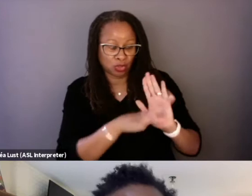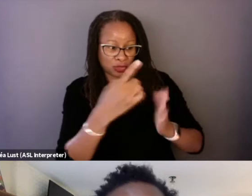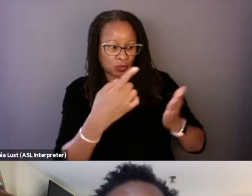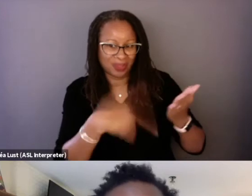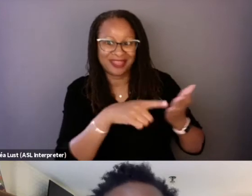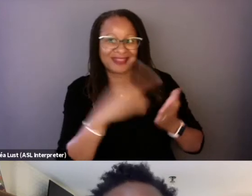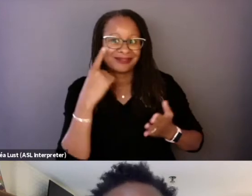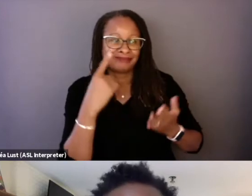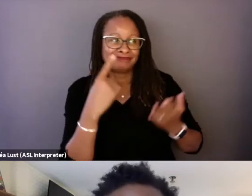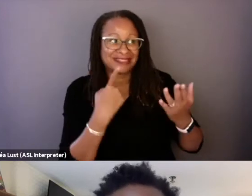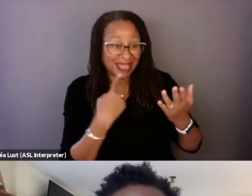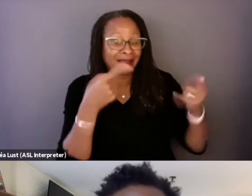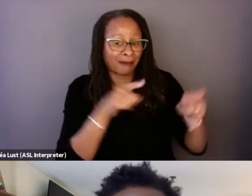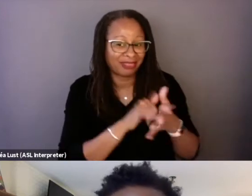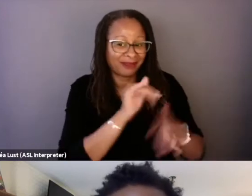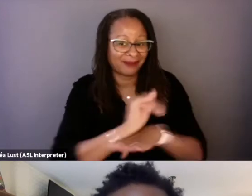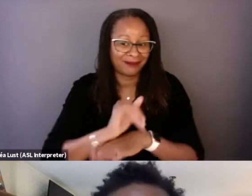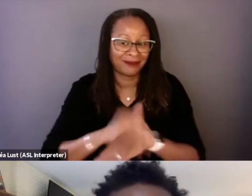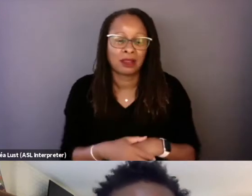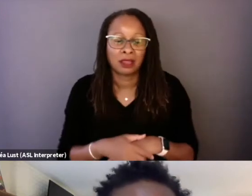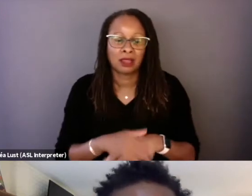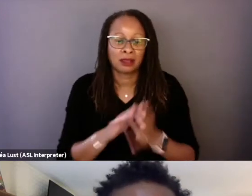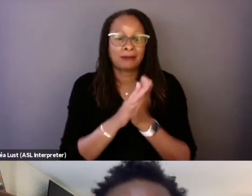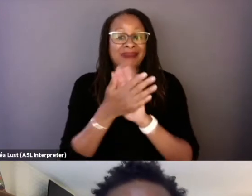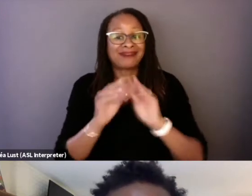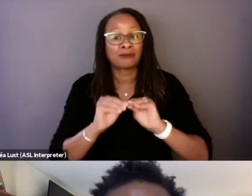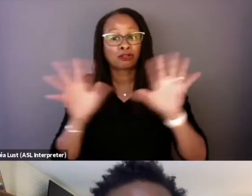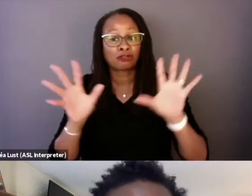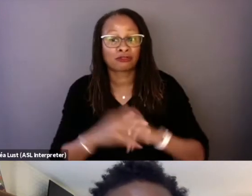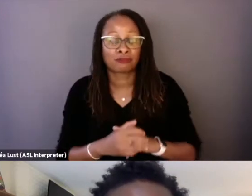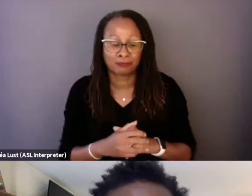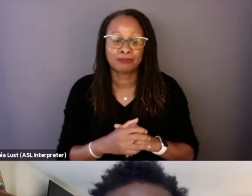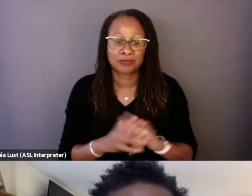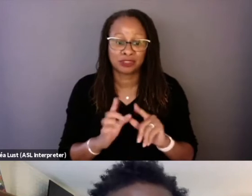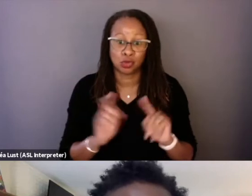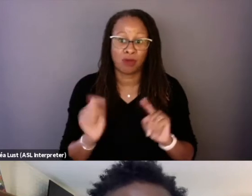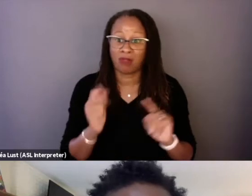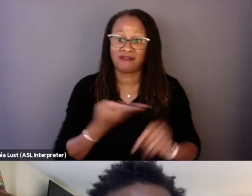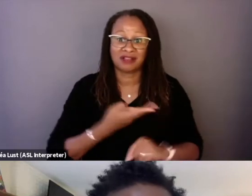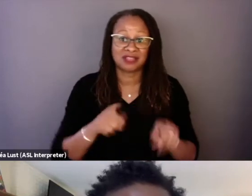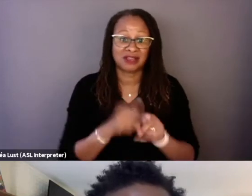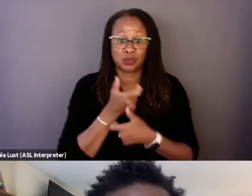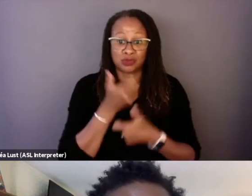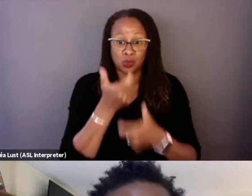But it became clear, I mean, I think it was clear to all of us as we were watching Daniel Cameron's,